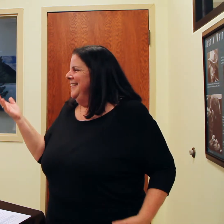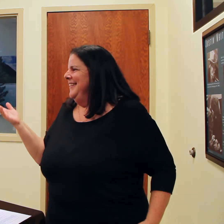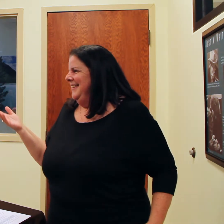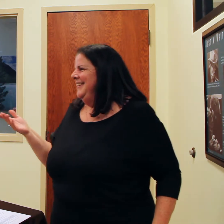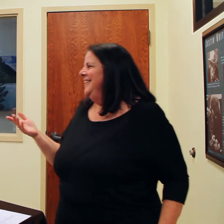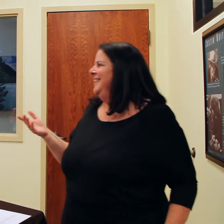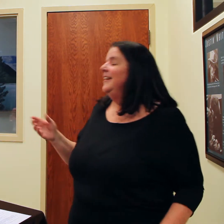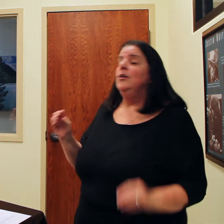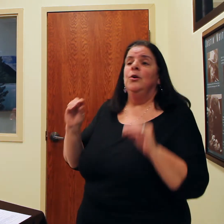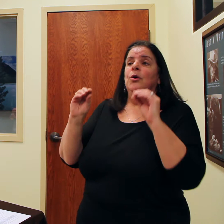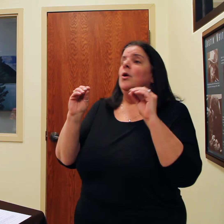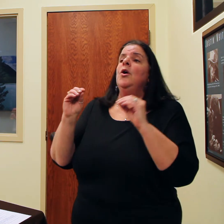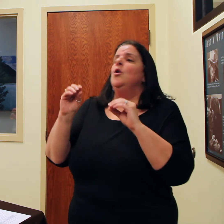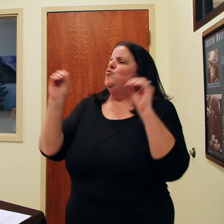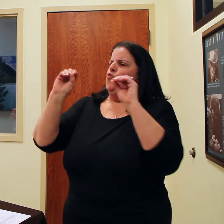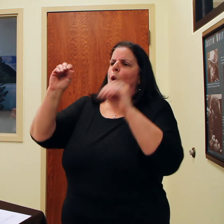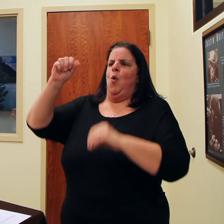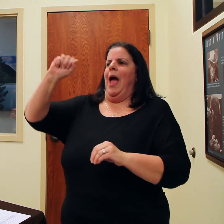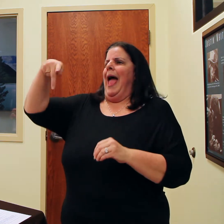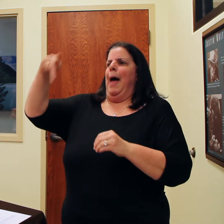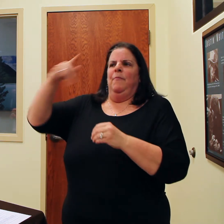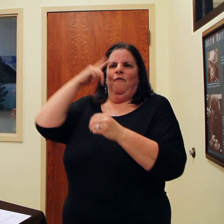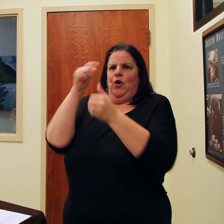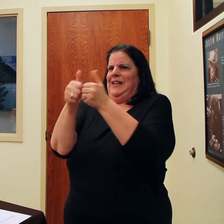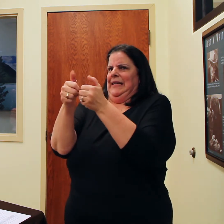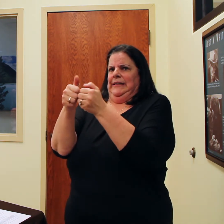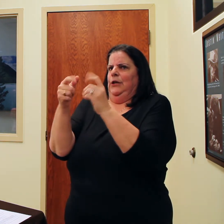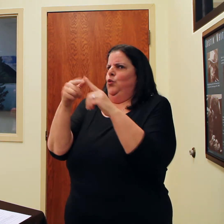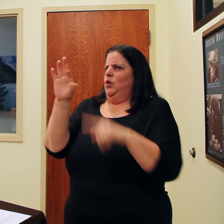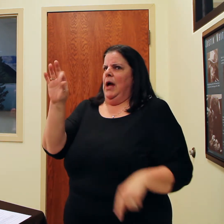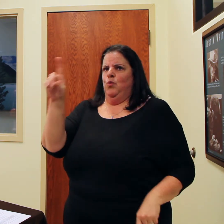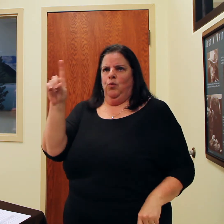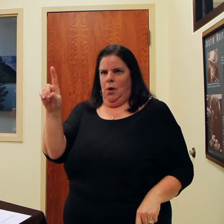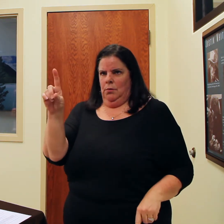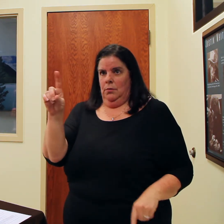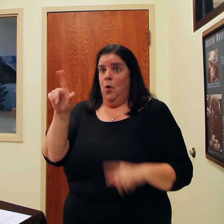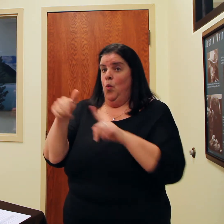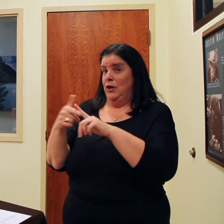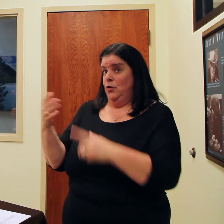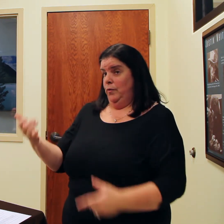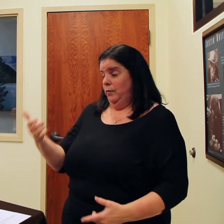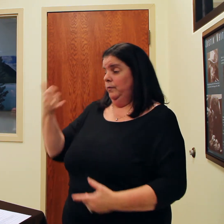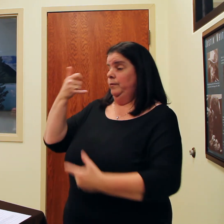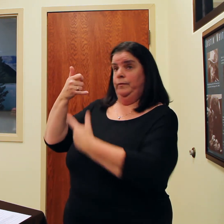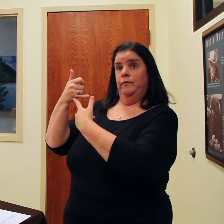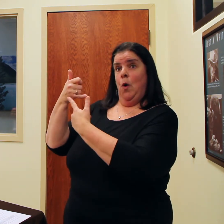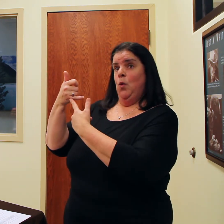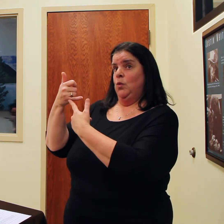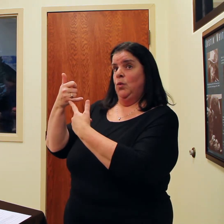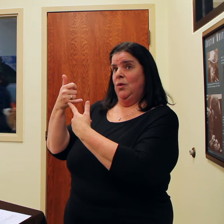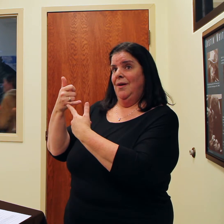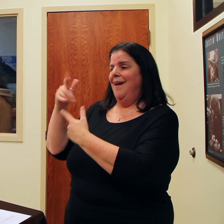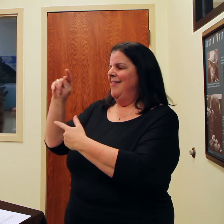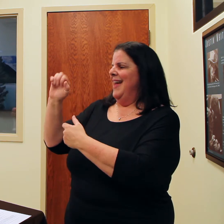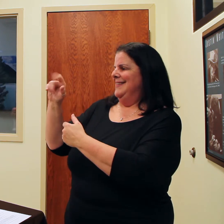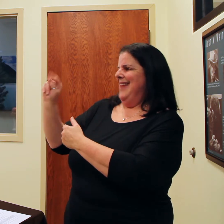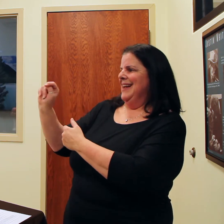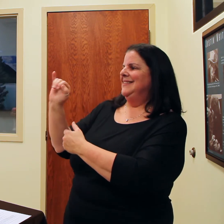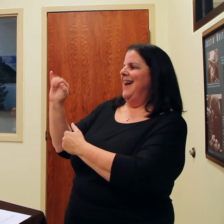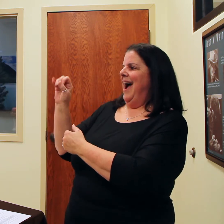There is no mobile app, there is no app for texting, so when you get your phone there's always a text icon on there. You have to use the text icon for your phone